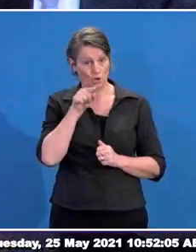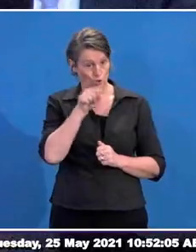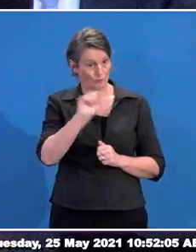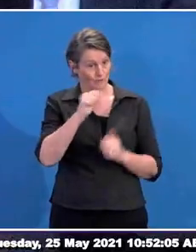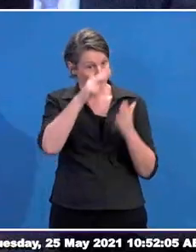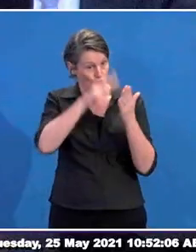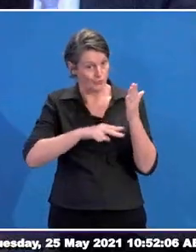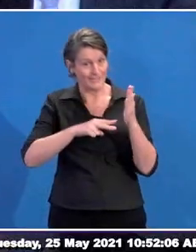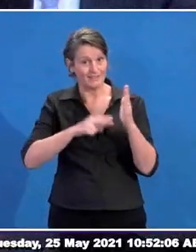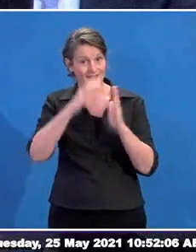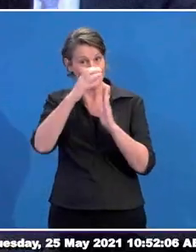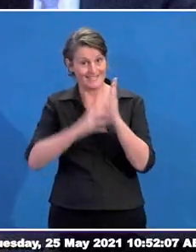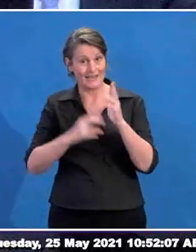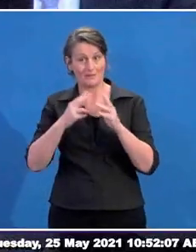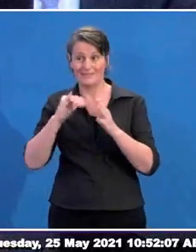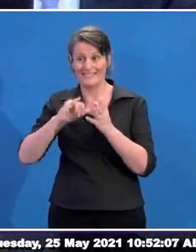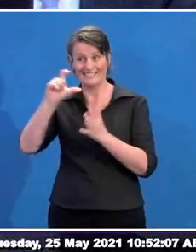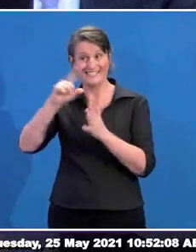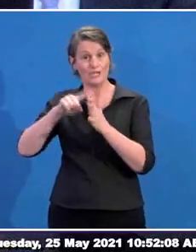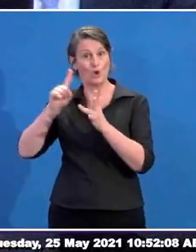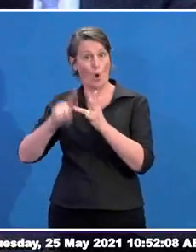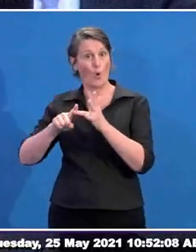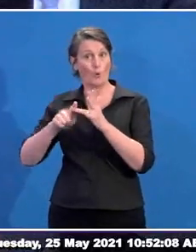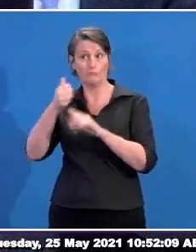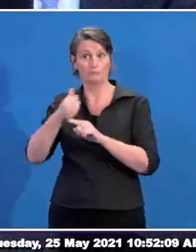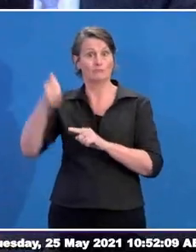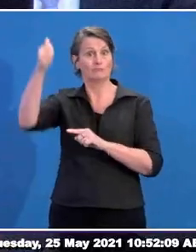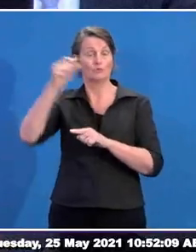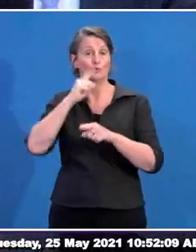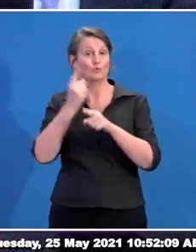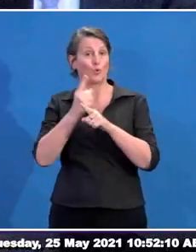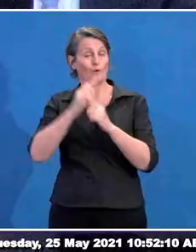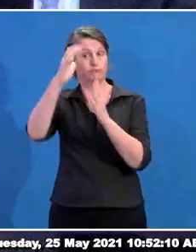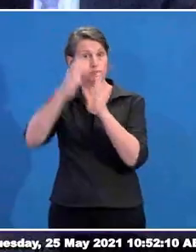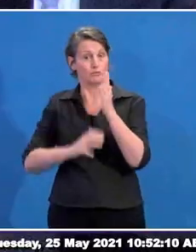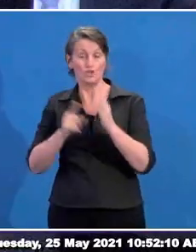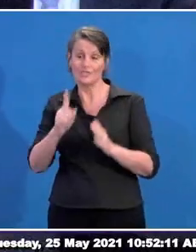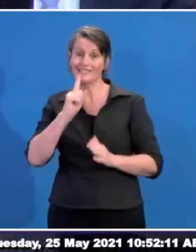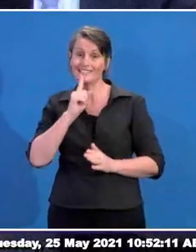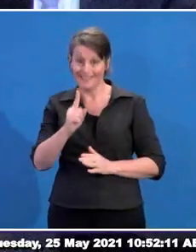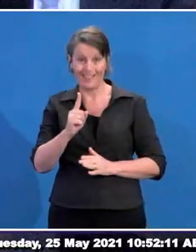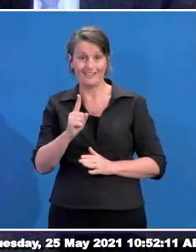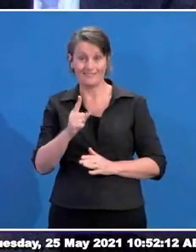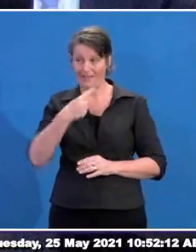Yap. And you have read that part of her statement where she will tells the Royal Commission or she will tell the Royal Commission